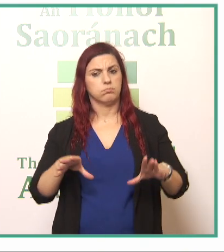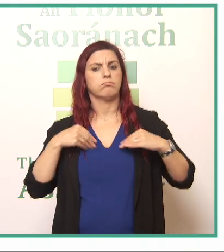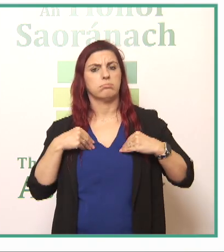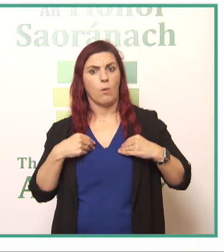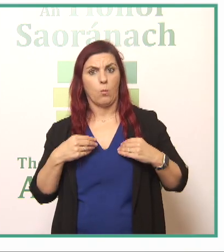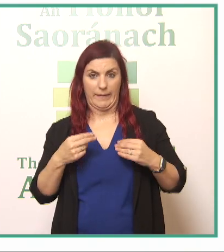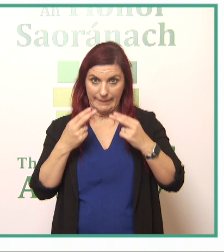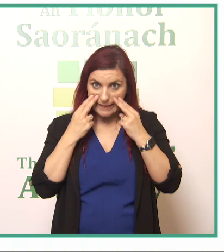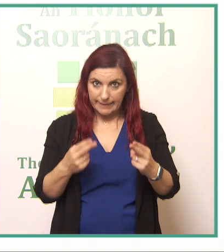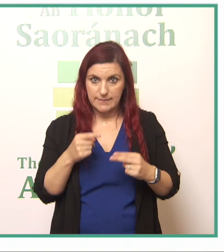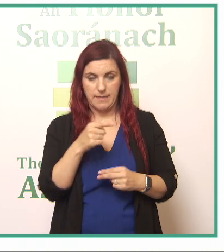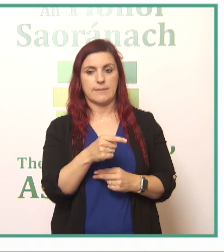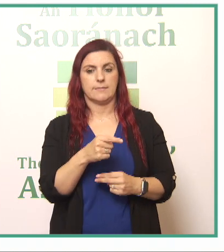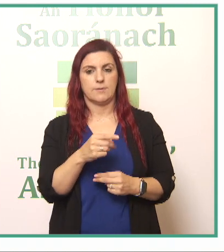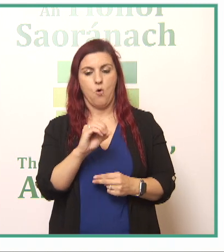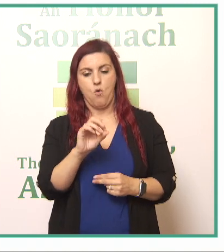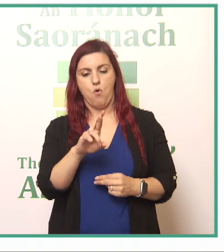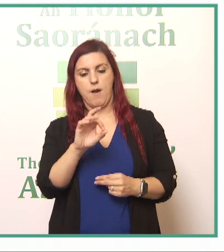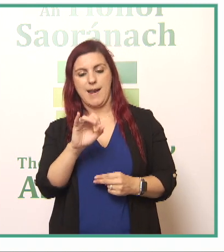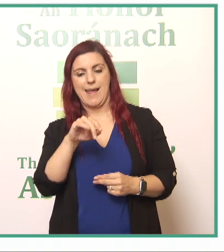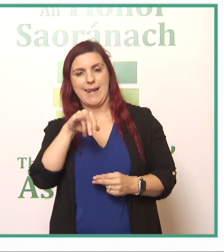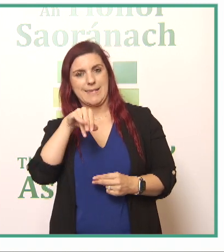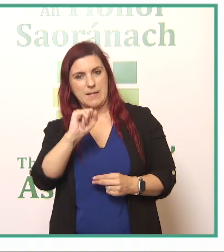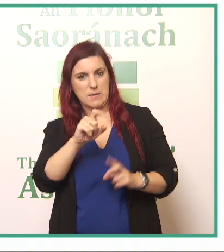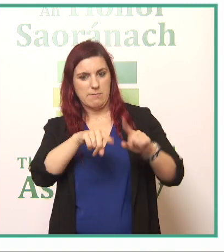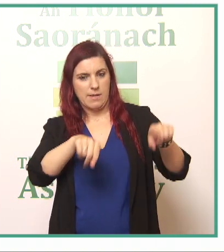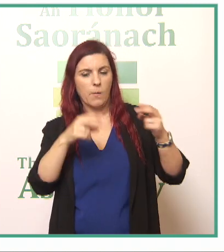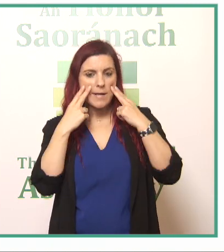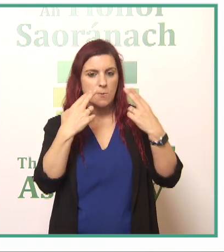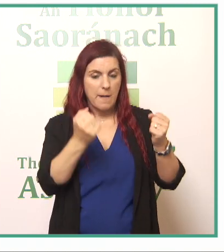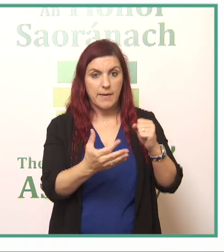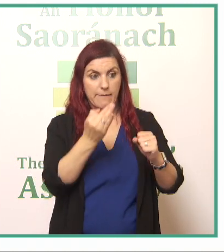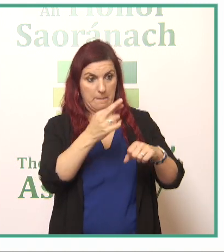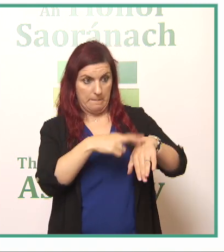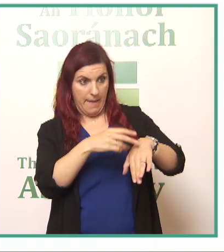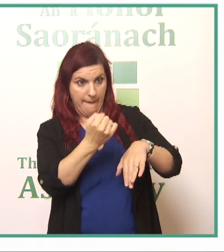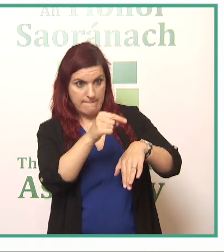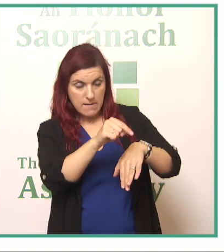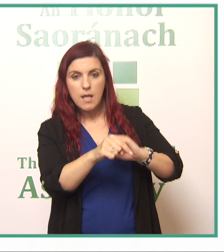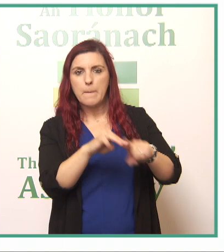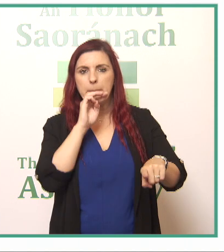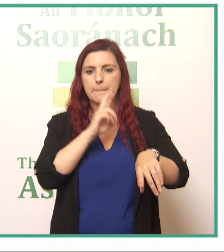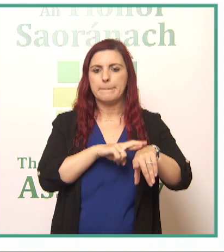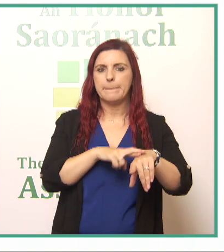range of organisms and if we have them we have a better likelihood of being able to provide those